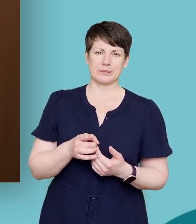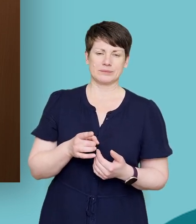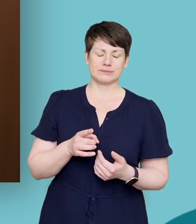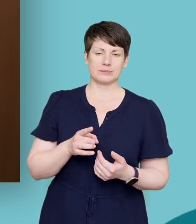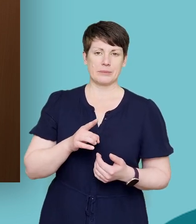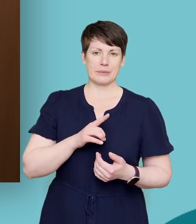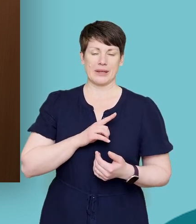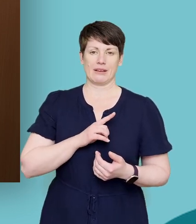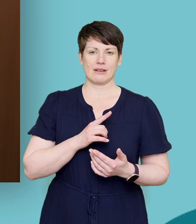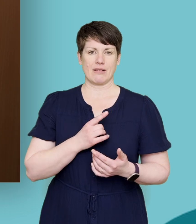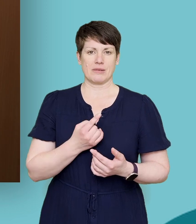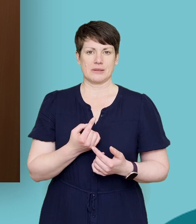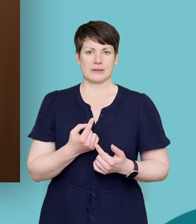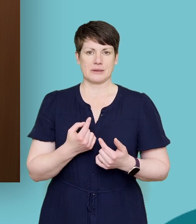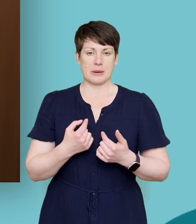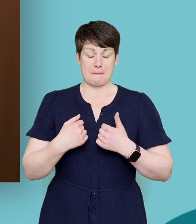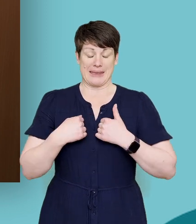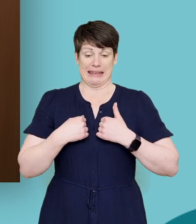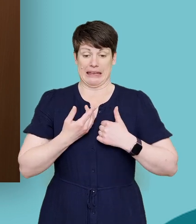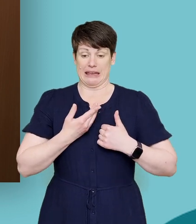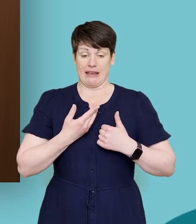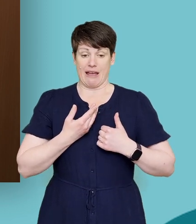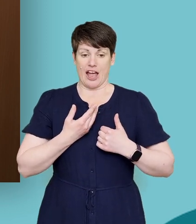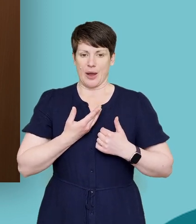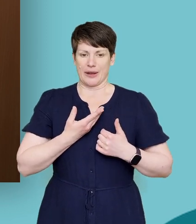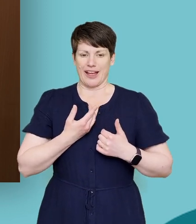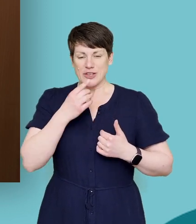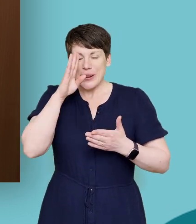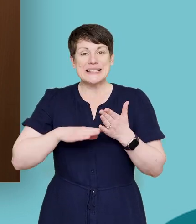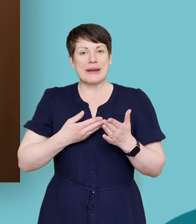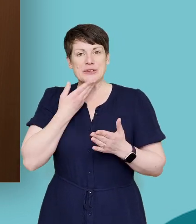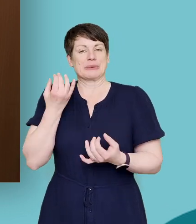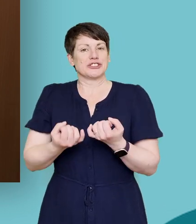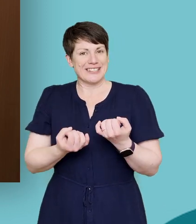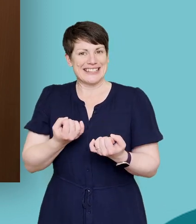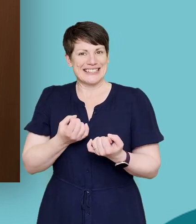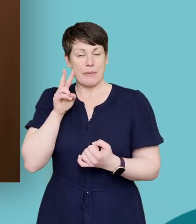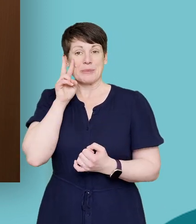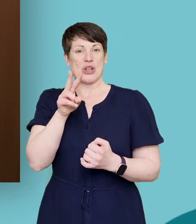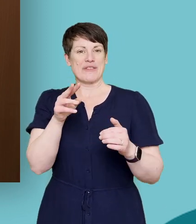themselves, I'm seeing it from the outside. And what surprises me is the hope within